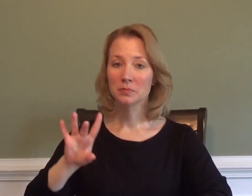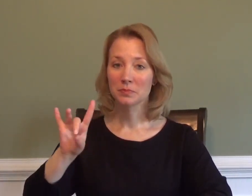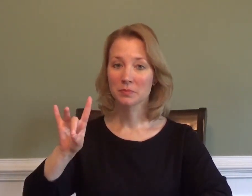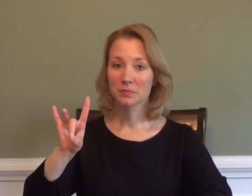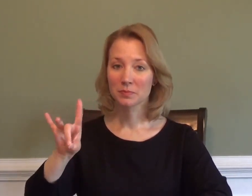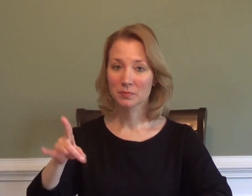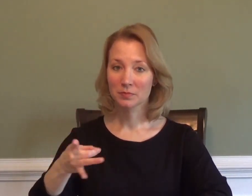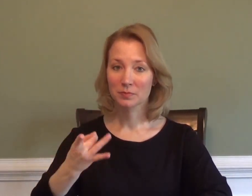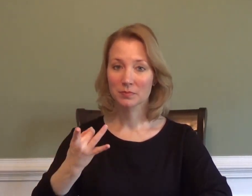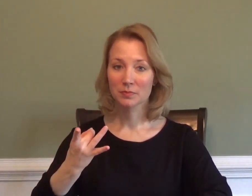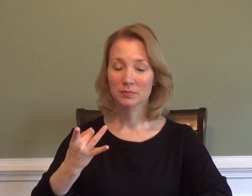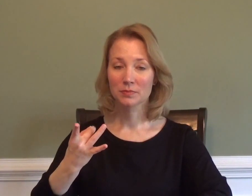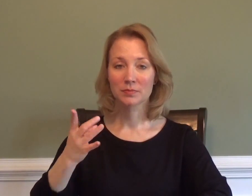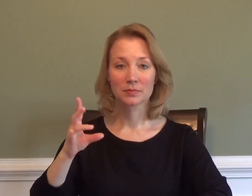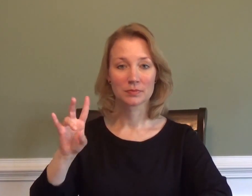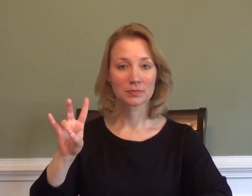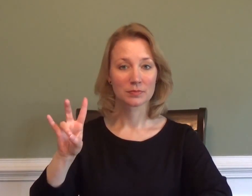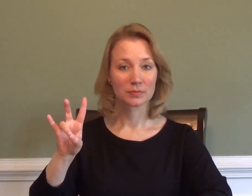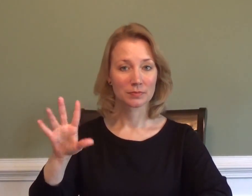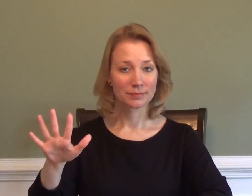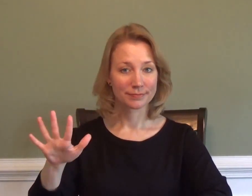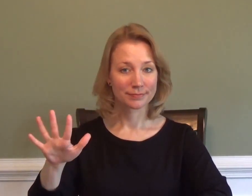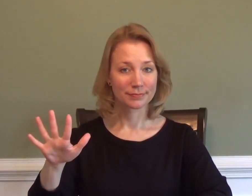$8.75